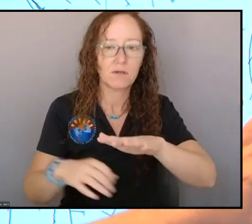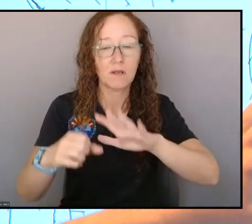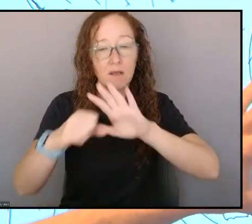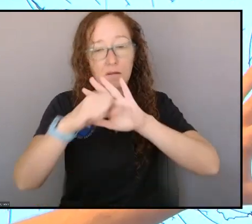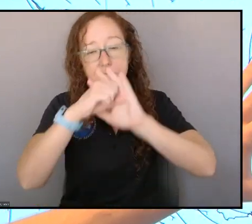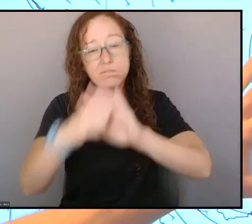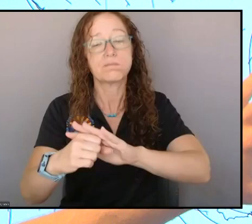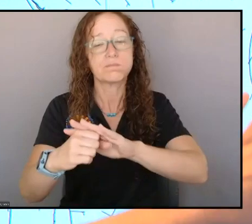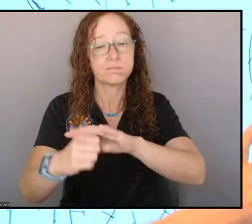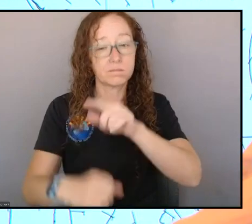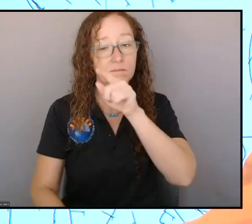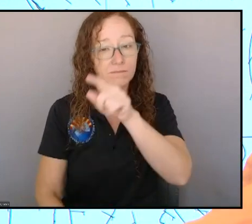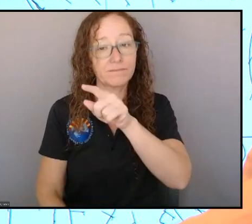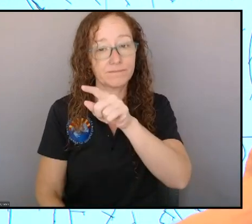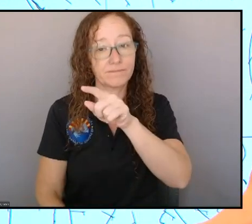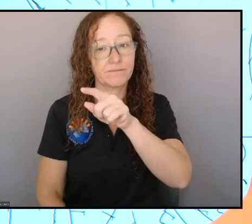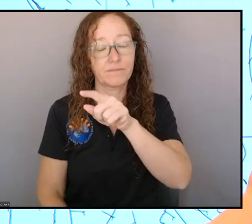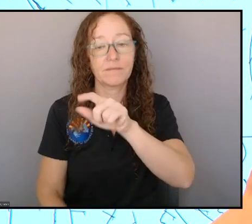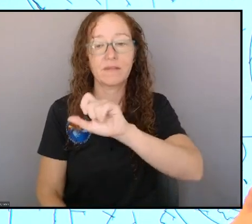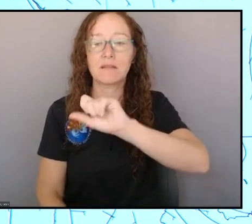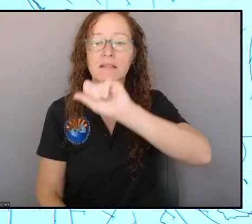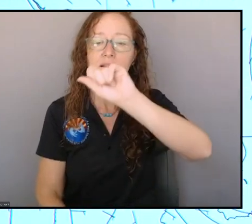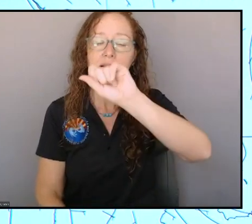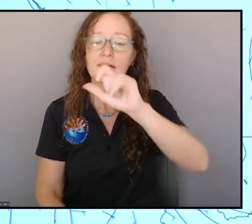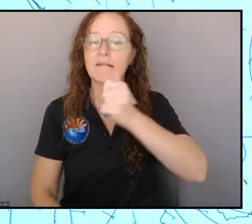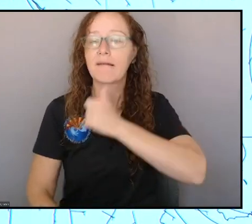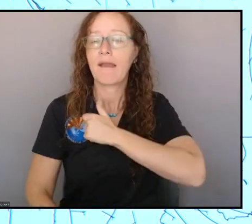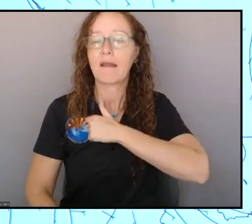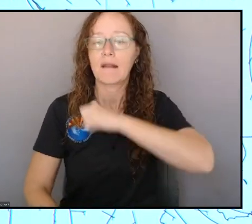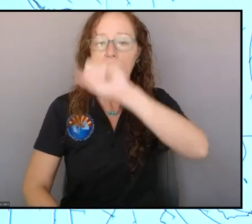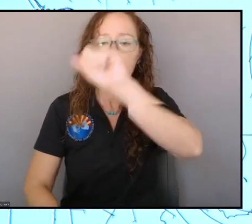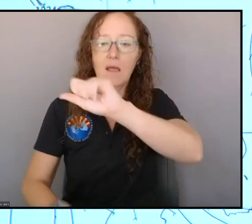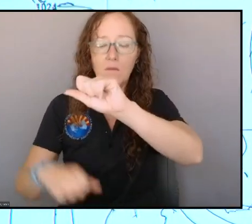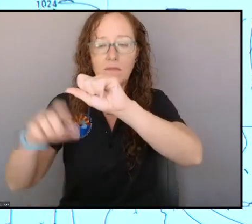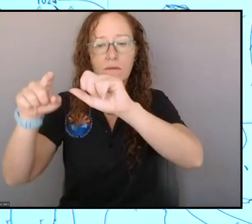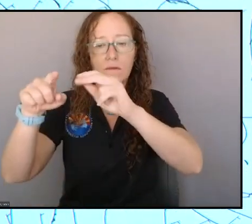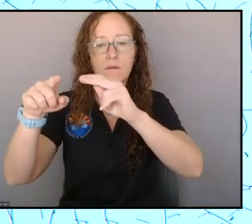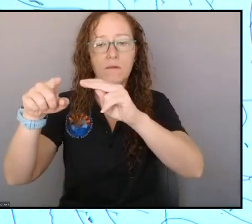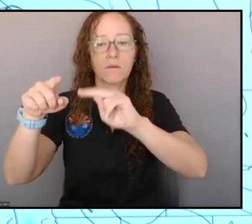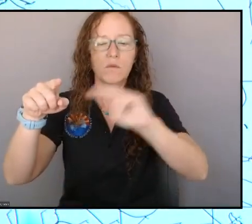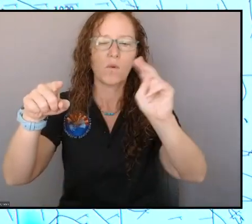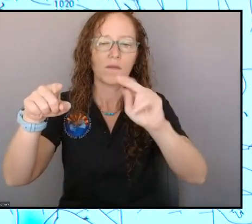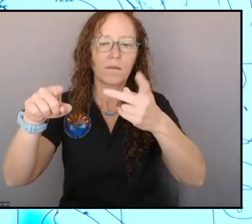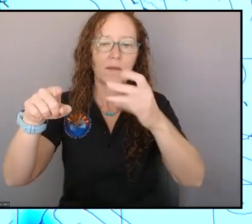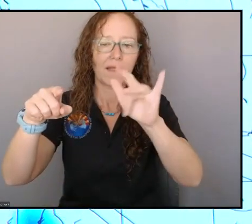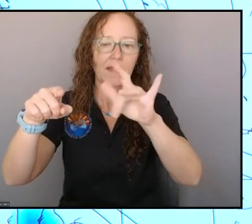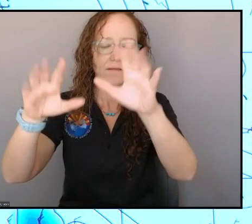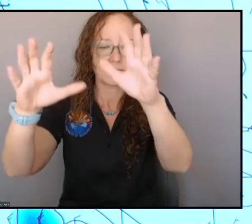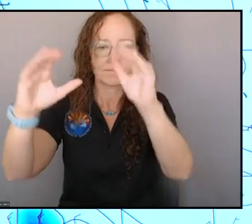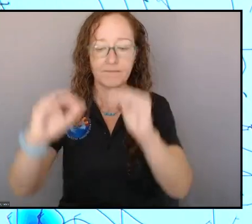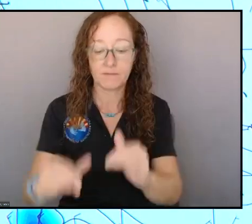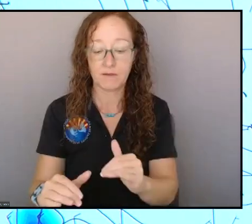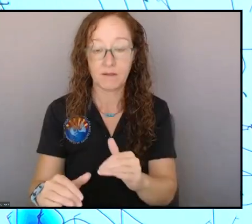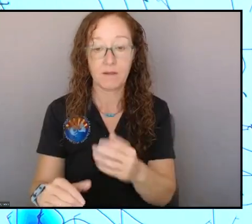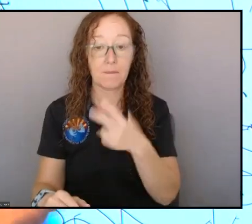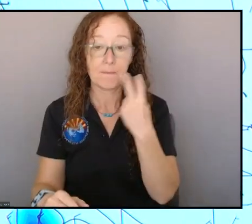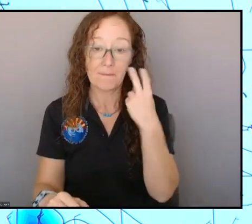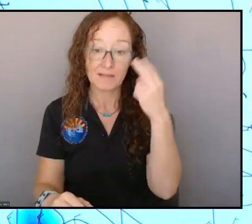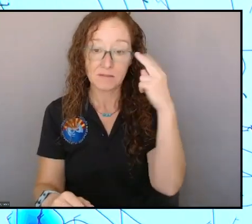Southern Canada and the Northern Plains and then low pressure over here over Mexico. So what that'll do is drive wind